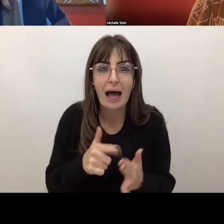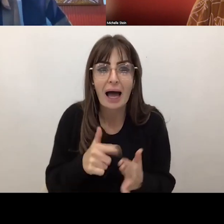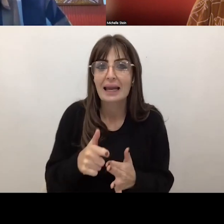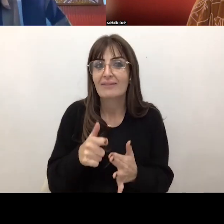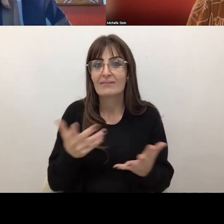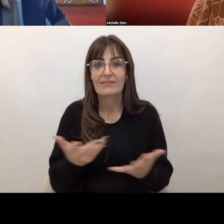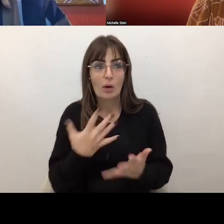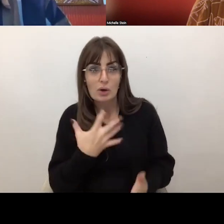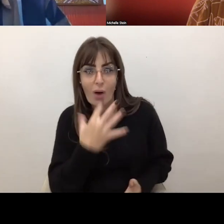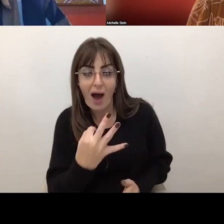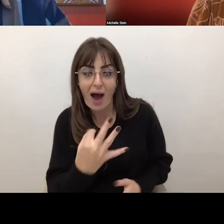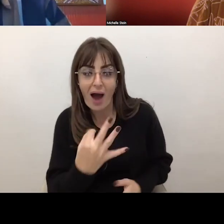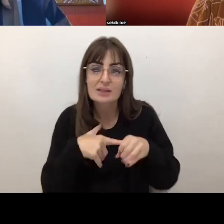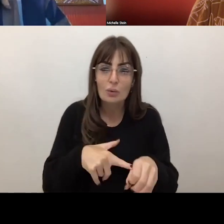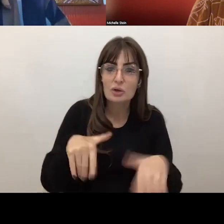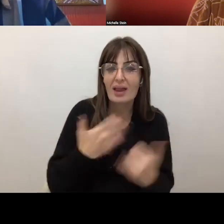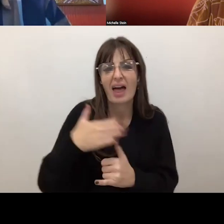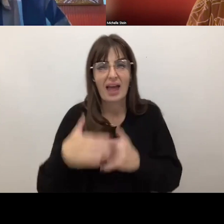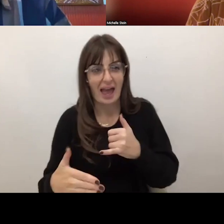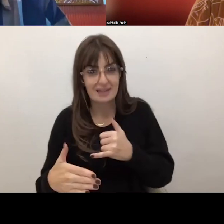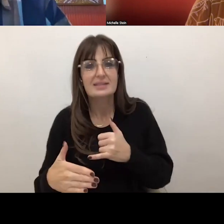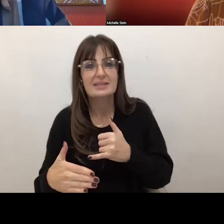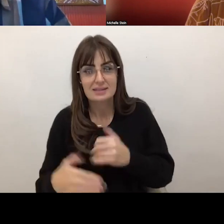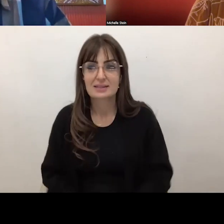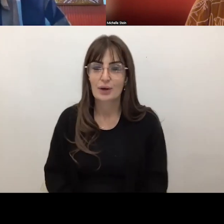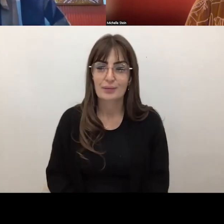are asking a question towards the end of Michelle's presentation.